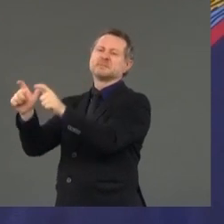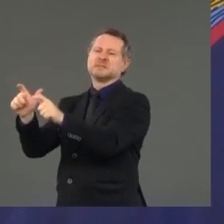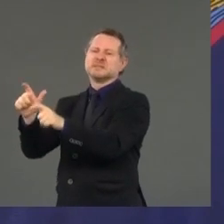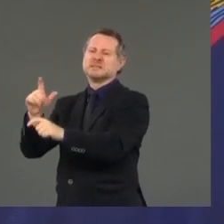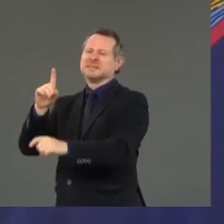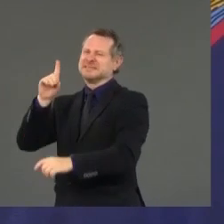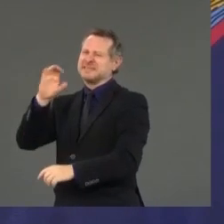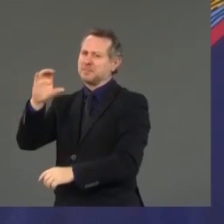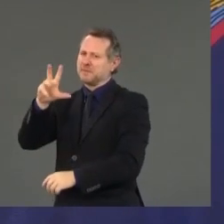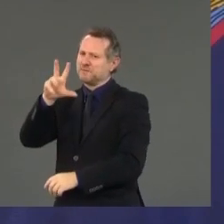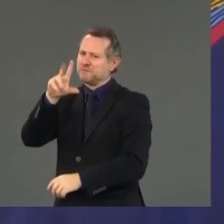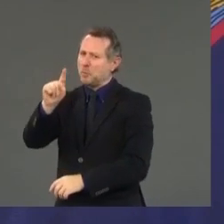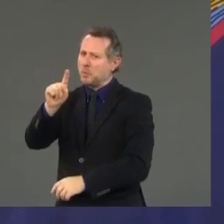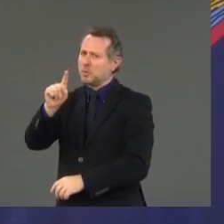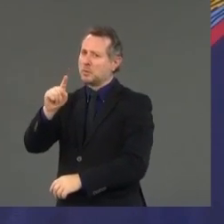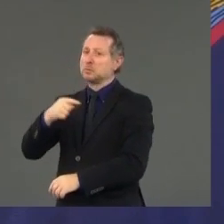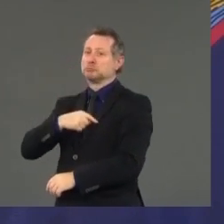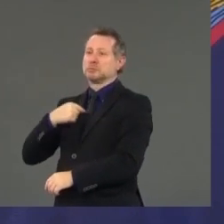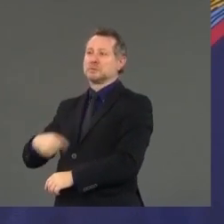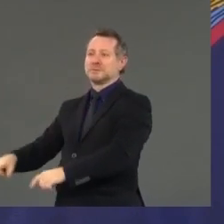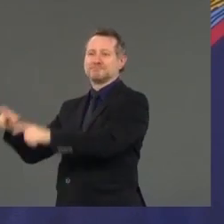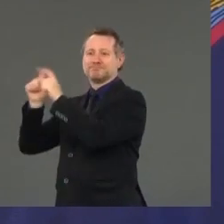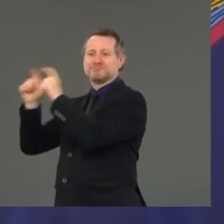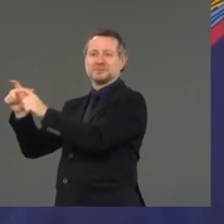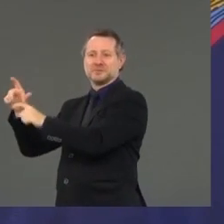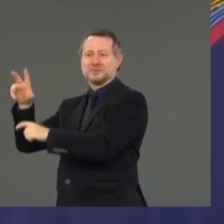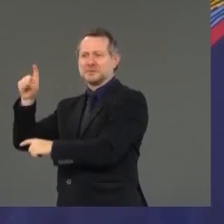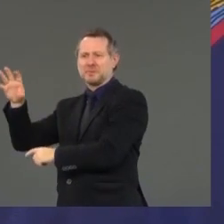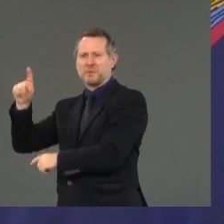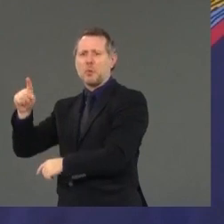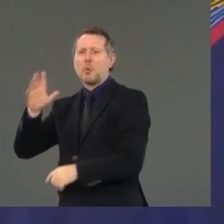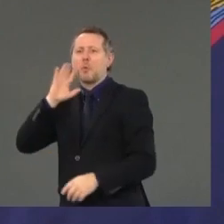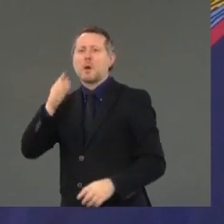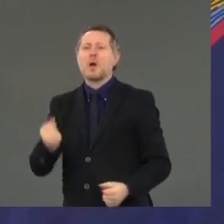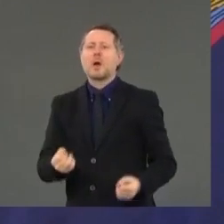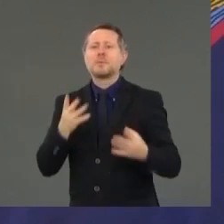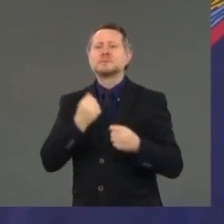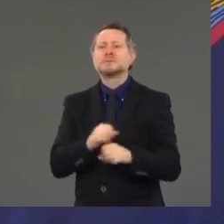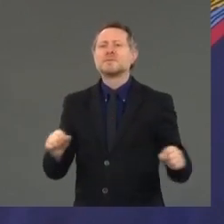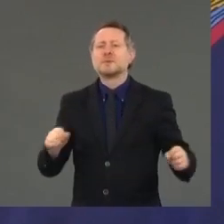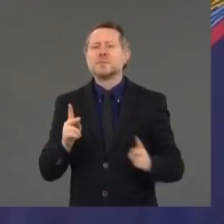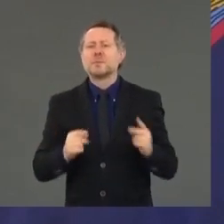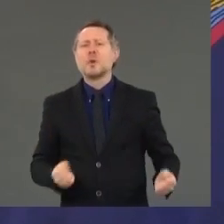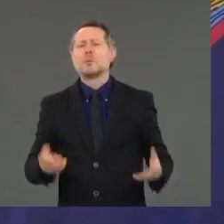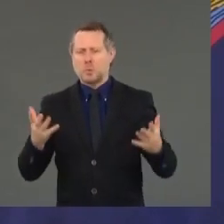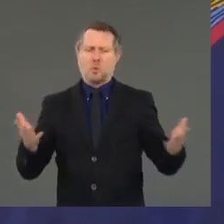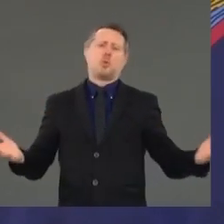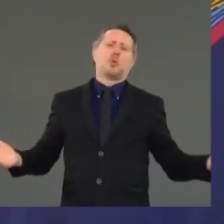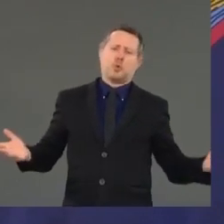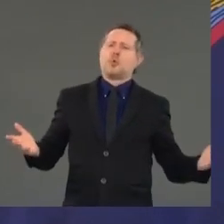EUROPEAN TRAVEL BAN DECEMBER 31.